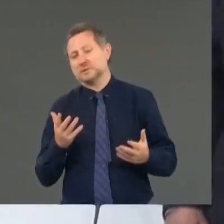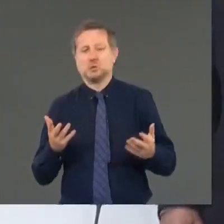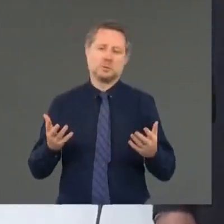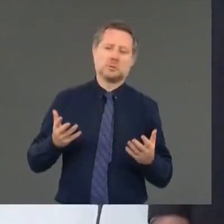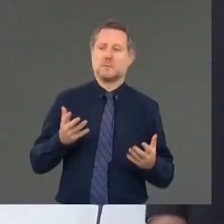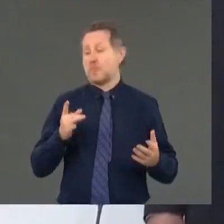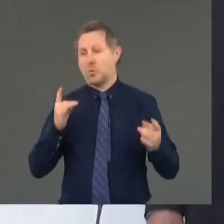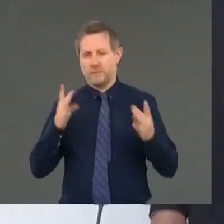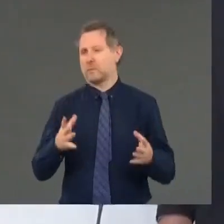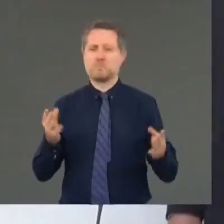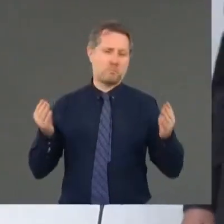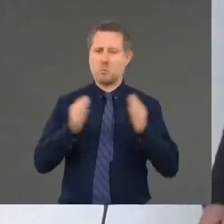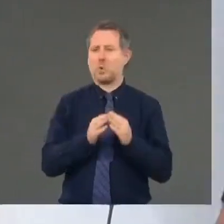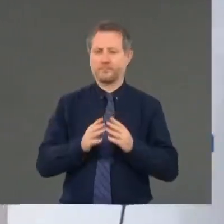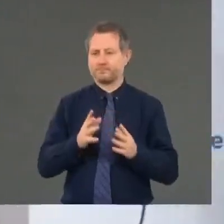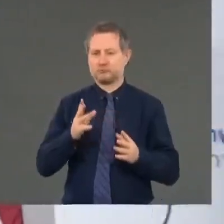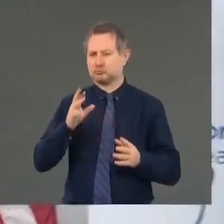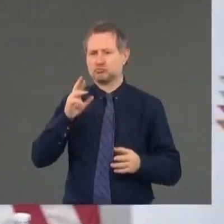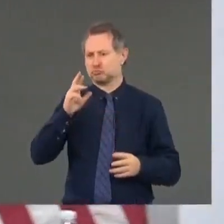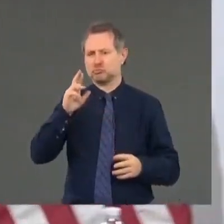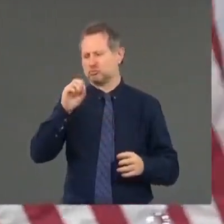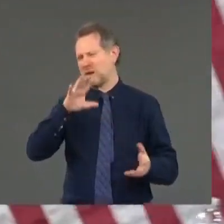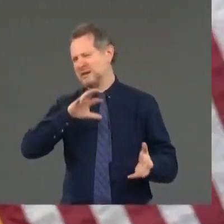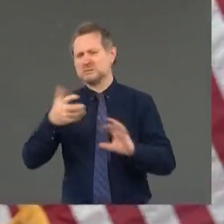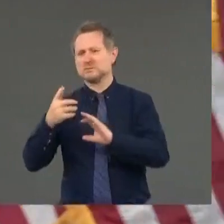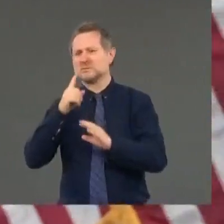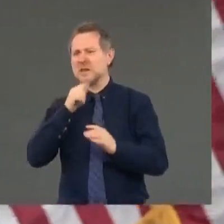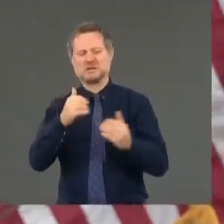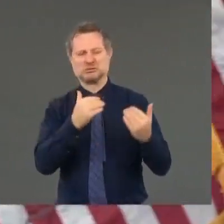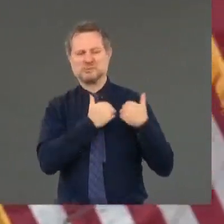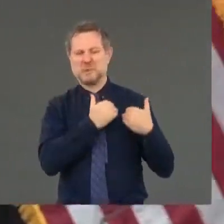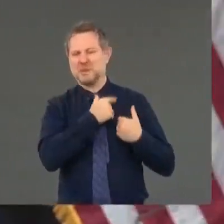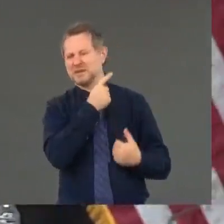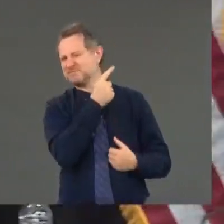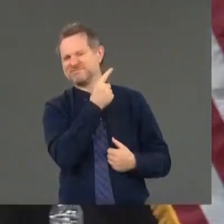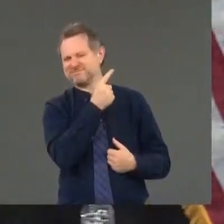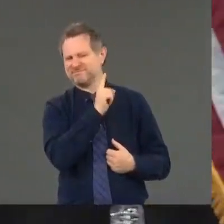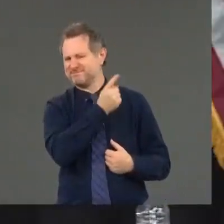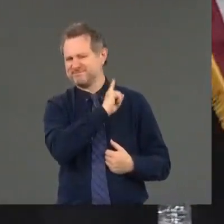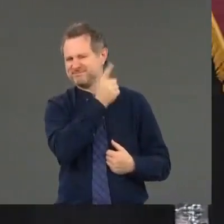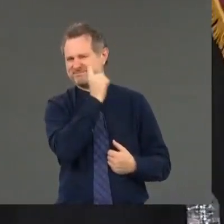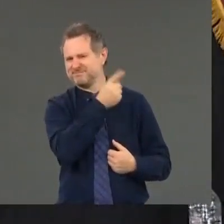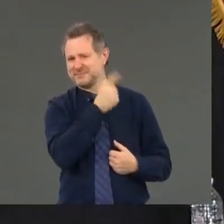DOESN'T ACT IN THE NEXT COUPLE OF WEEKS, THEY WILL BE MORE RECKLESS AND IRRESPONSIBLE THAN